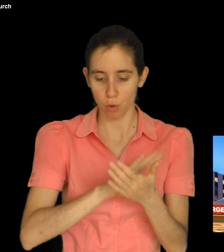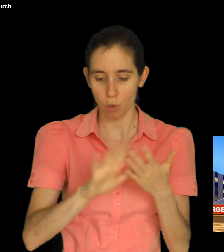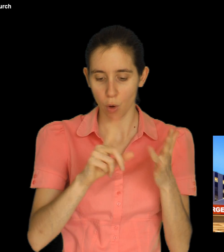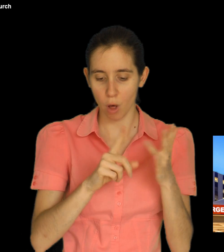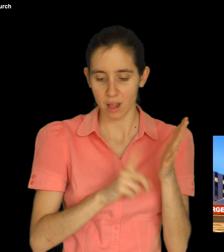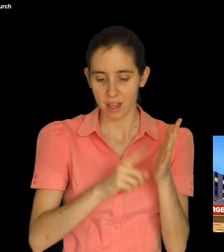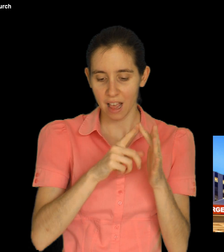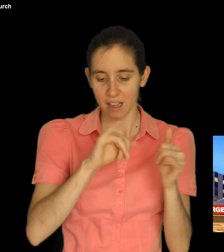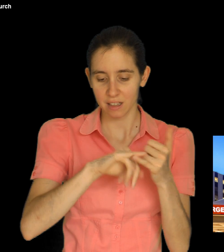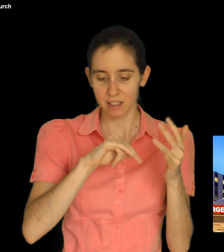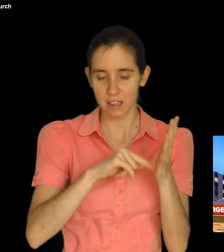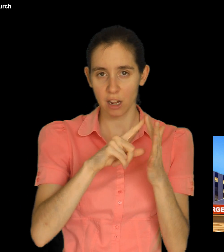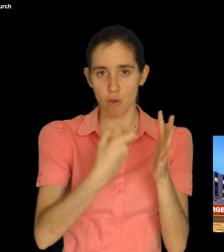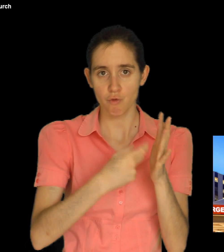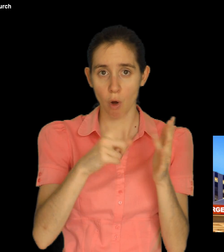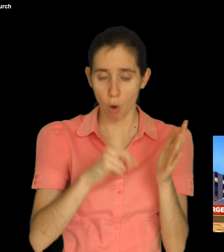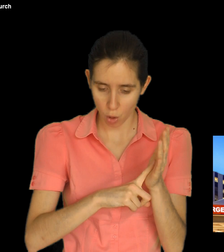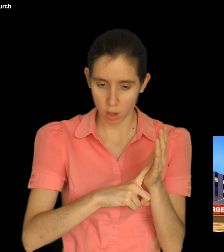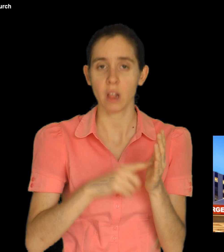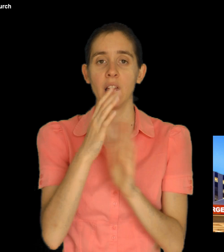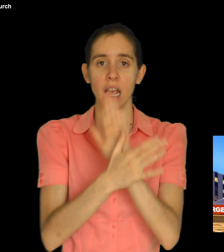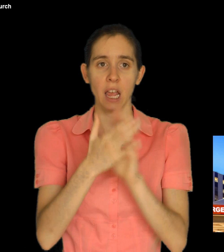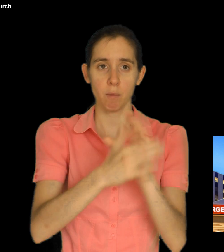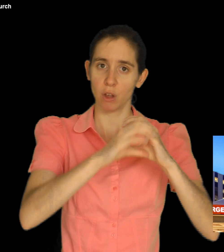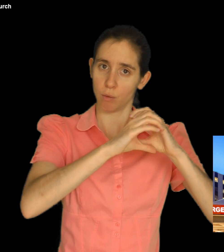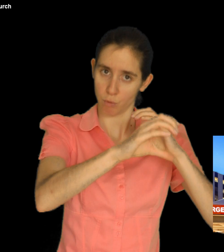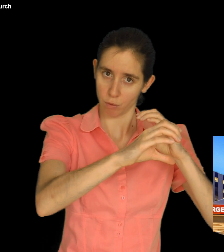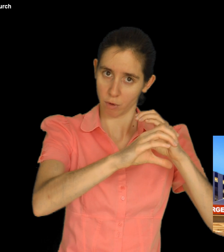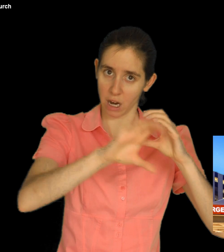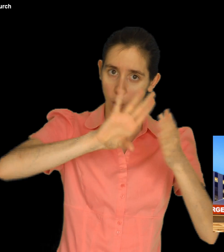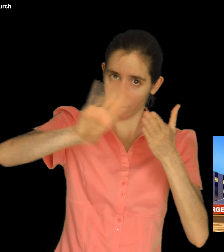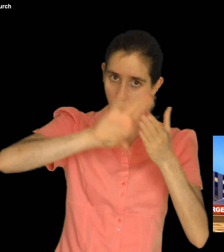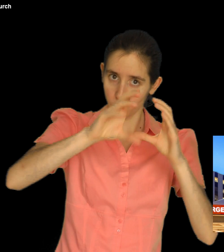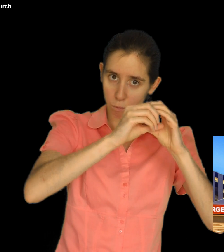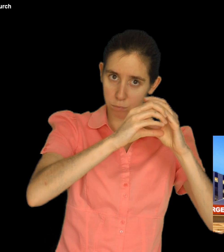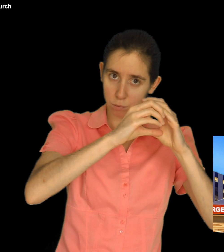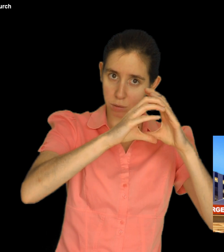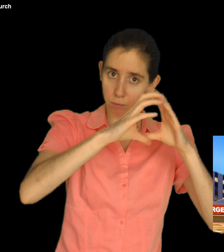compound. It actually removes cholesterol from blockages in your arteries! As